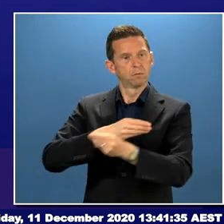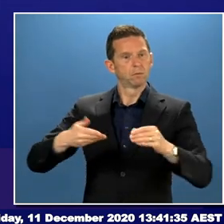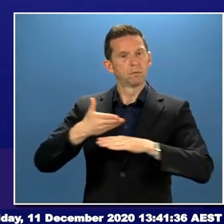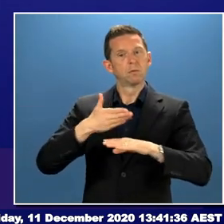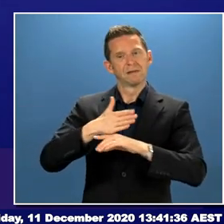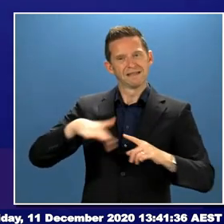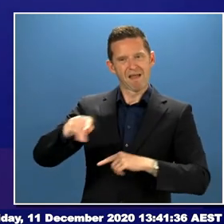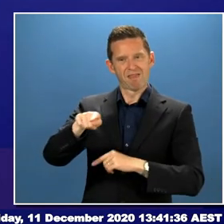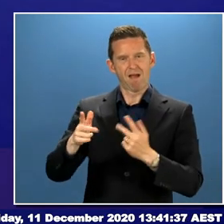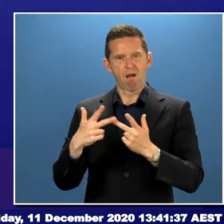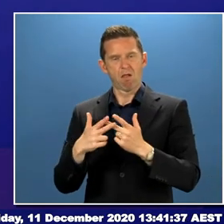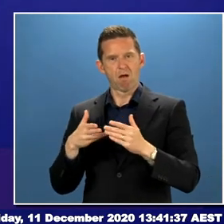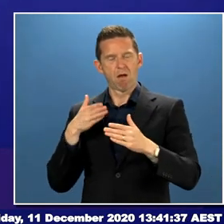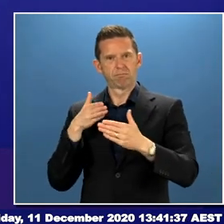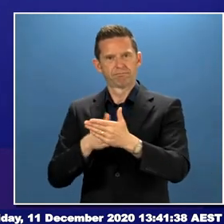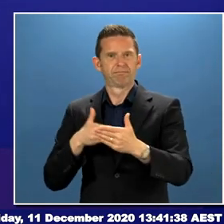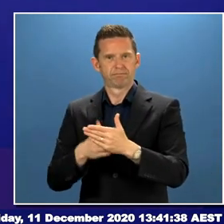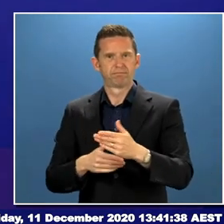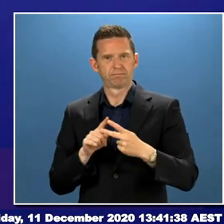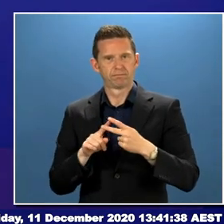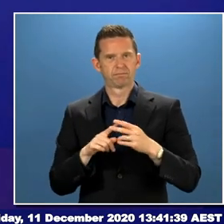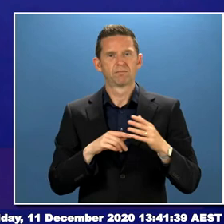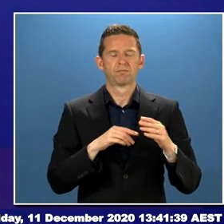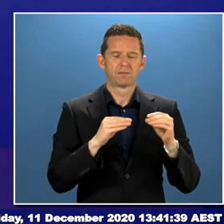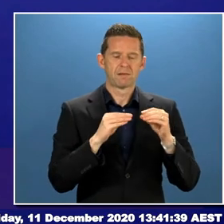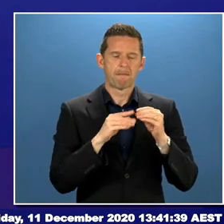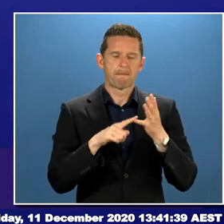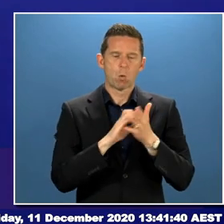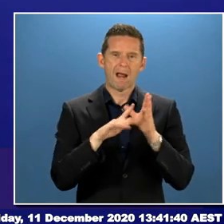We learnt from Professors Buchanan and Smith-Merry yesterday that the pool of